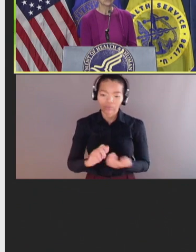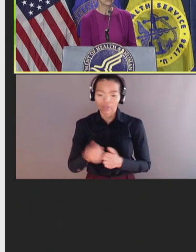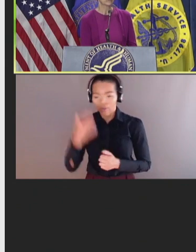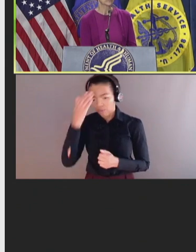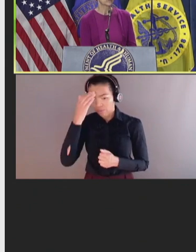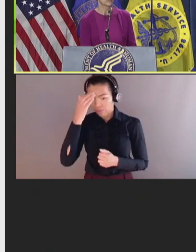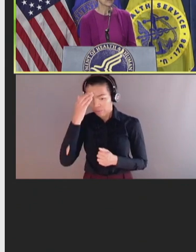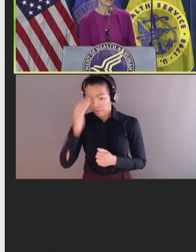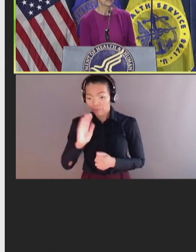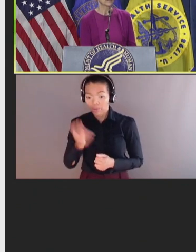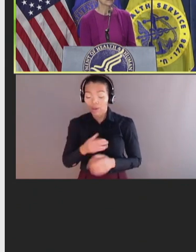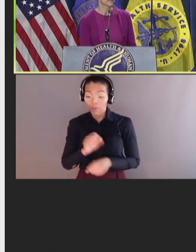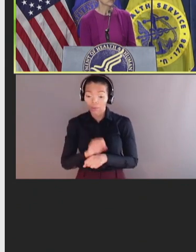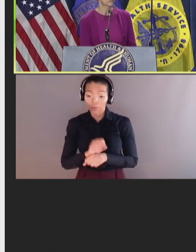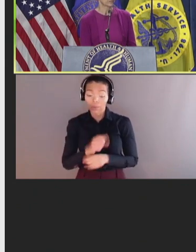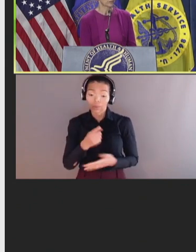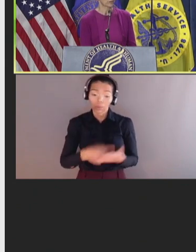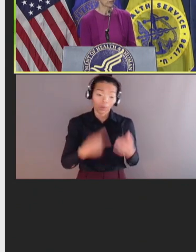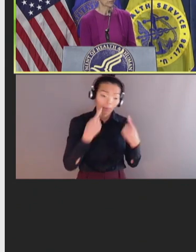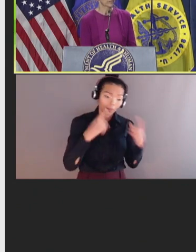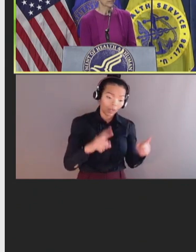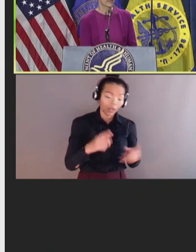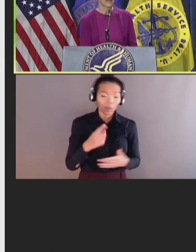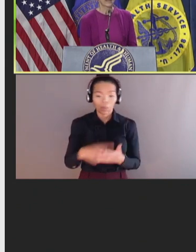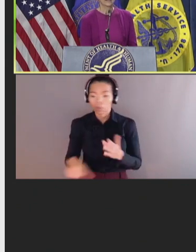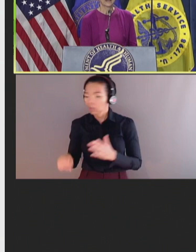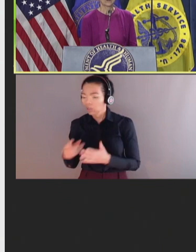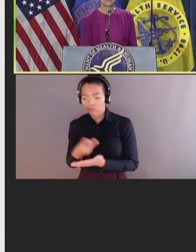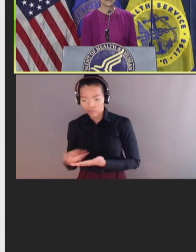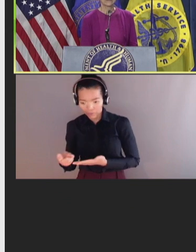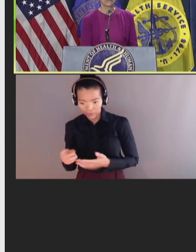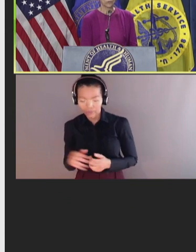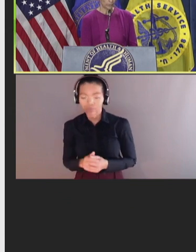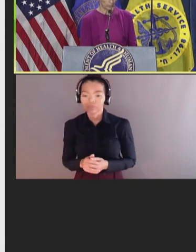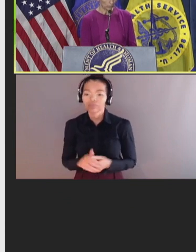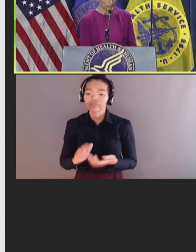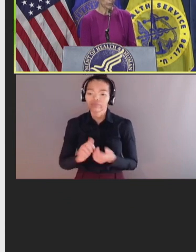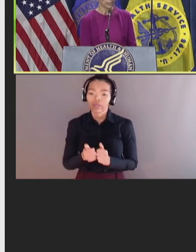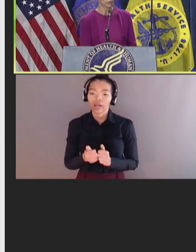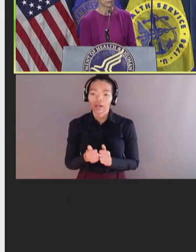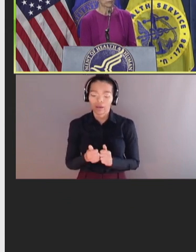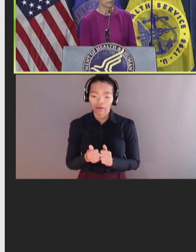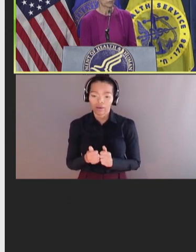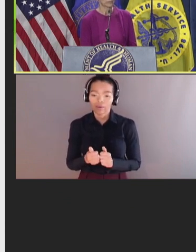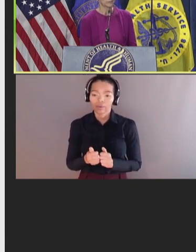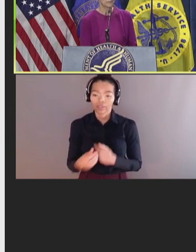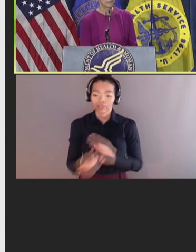what is working and what is not? And how can that inform what we're doing going forward?